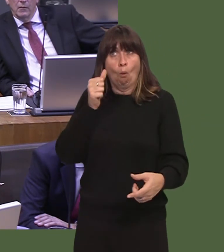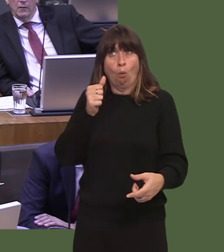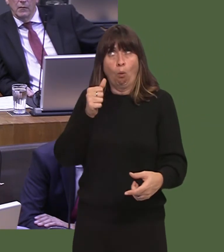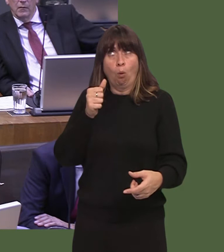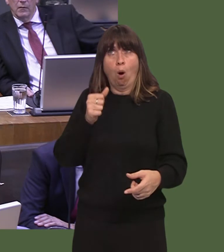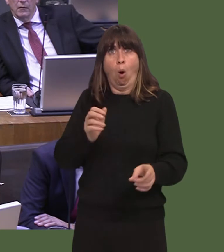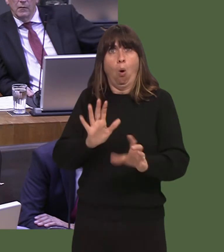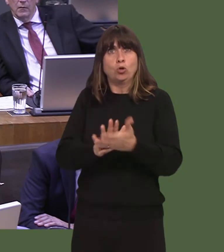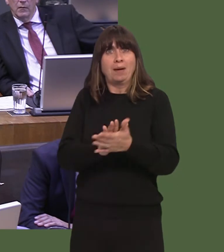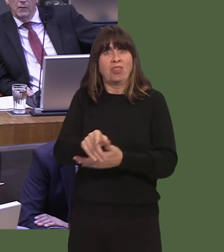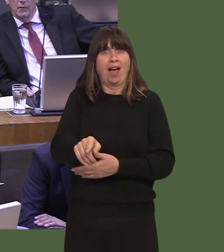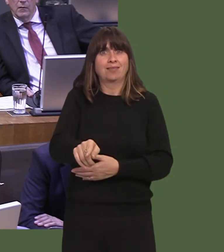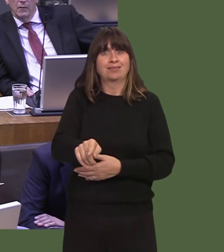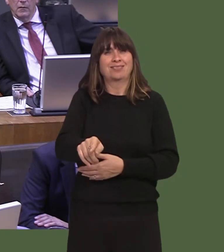That didn't happen in 2016.